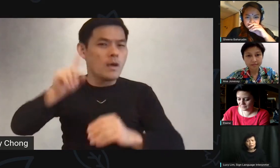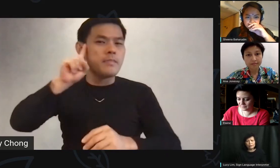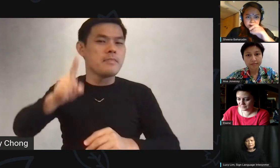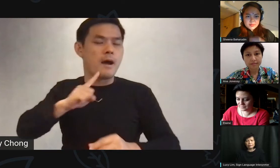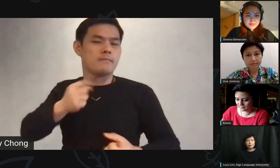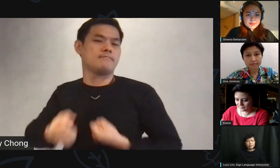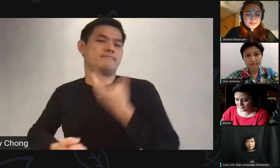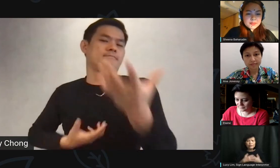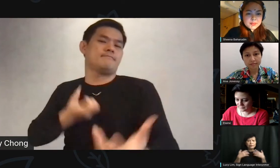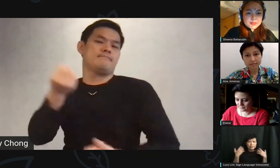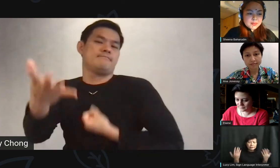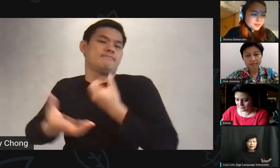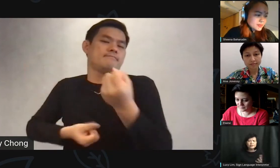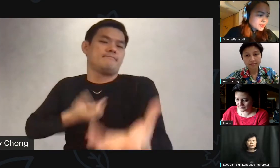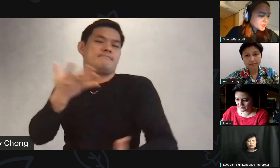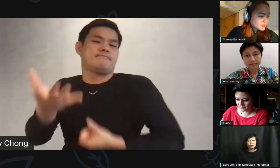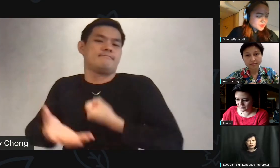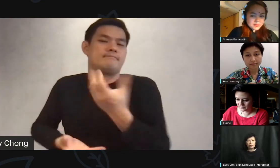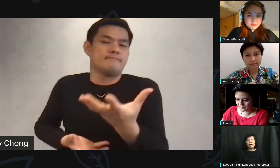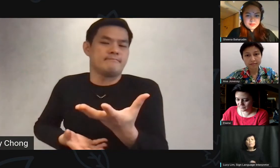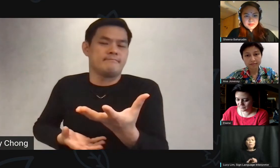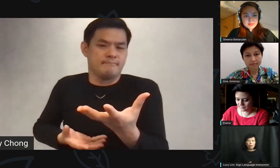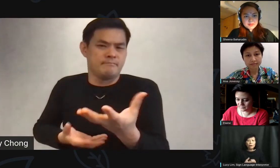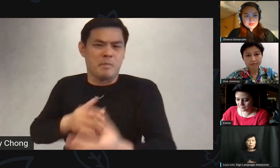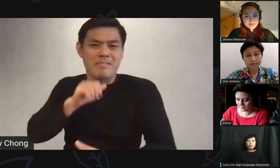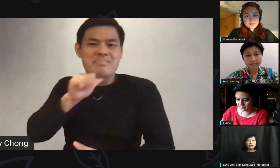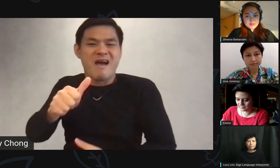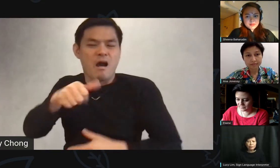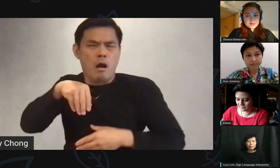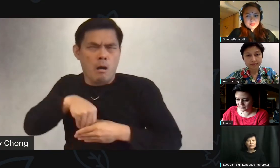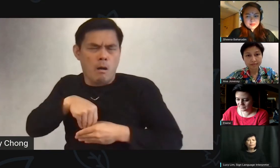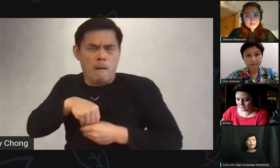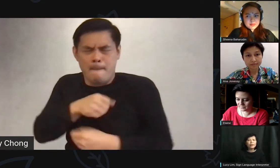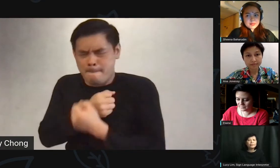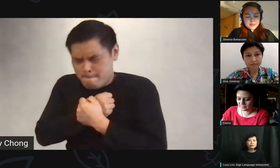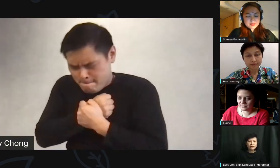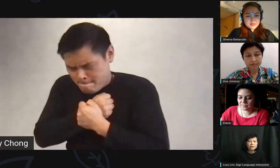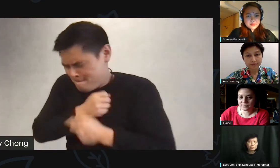in the next future, more and more Deaf people will be able to